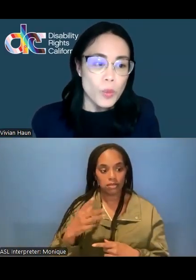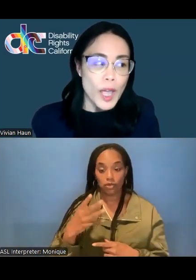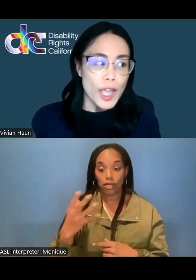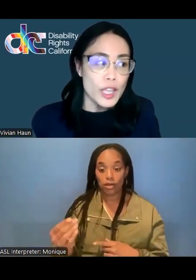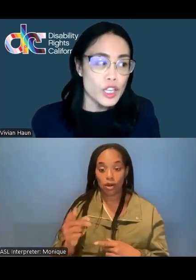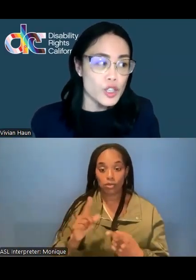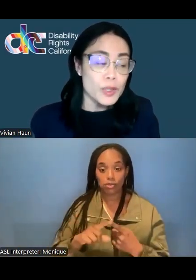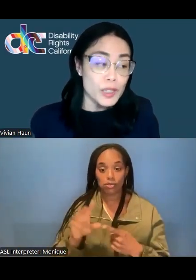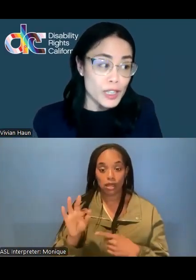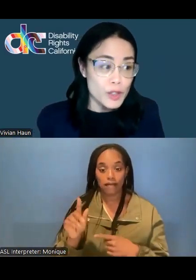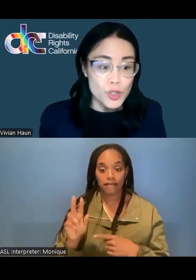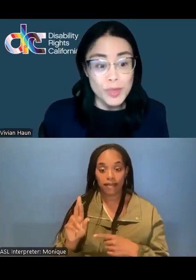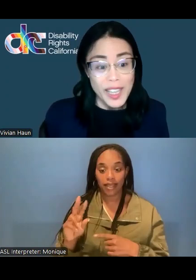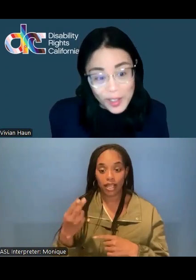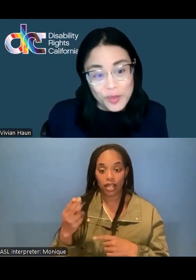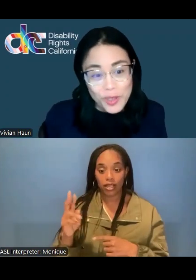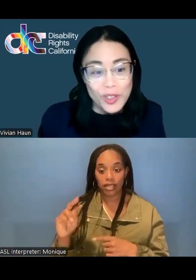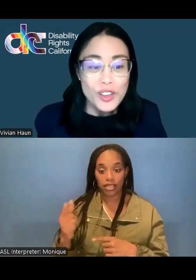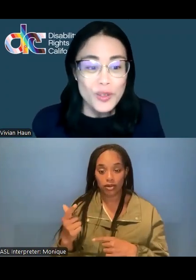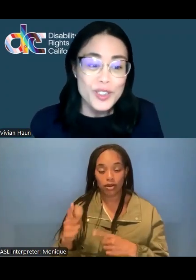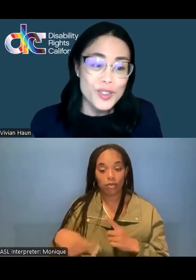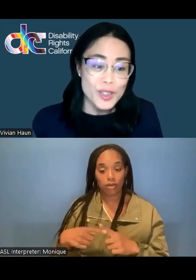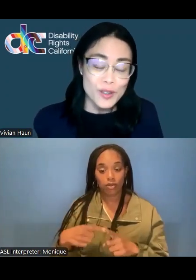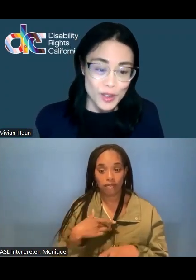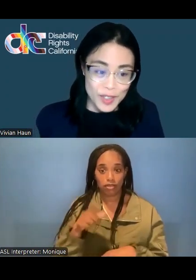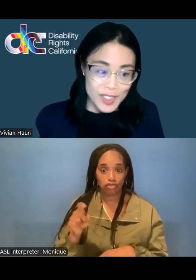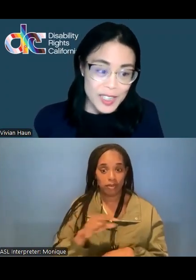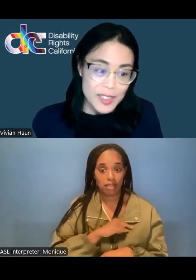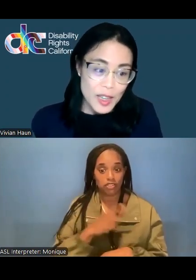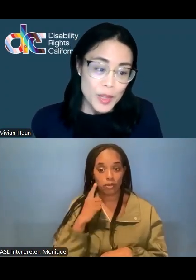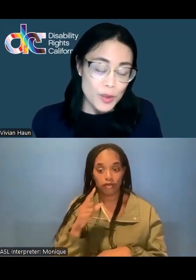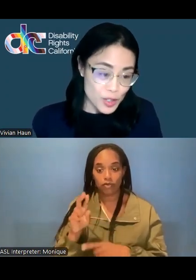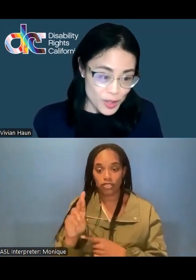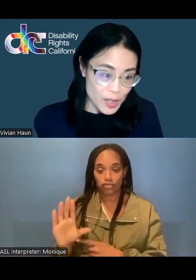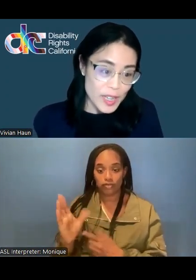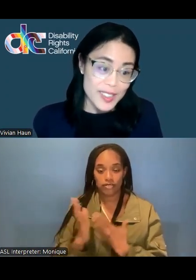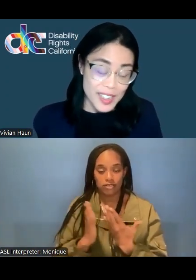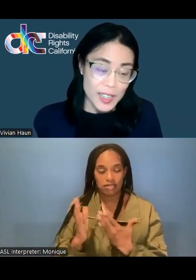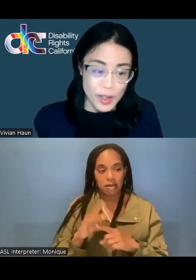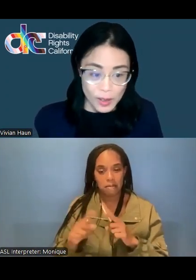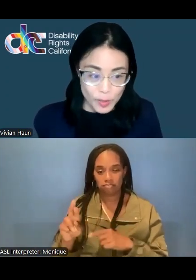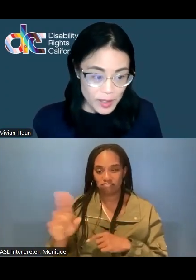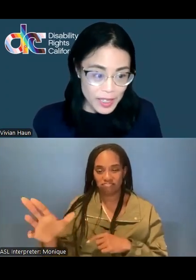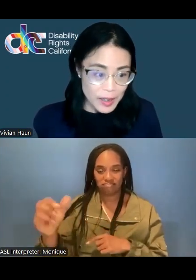when you believe you should be eligible for a regional center, services, that the regional center has denied your eligibility.